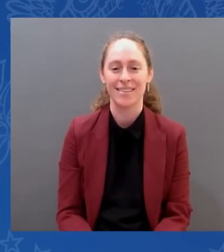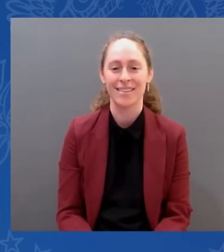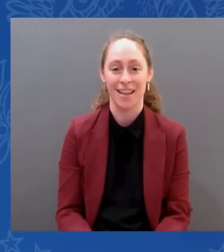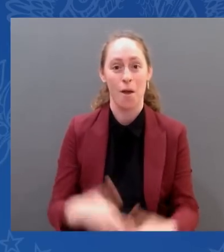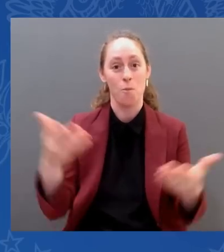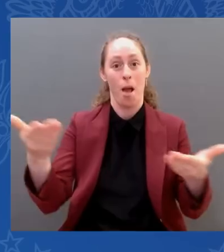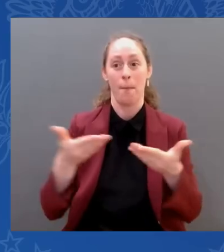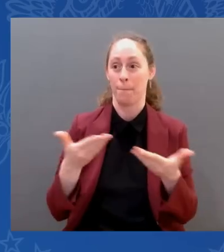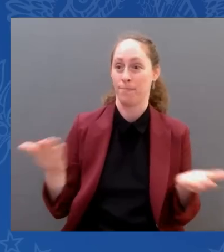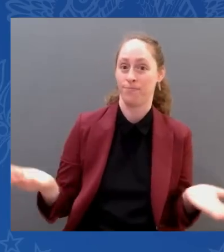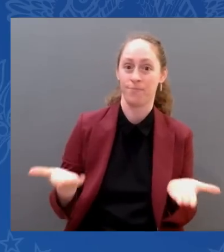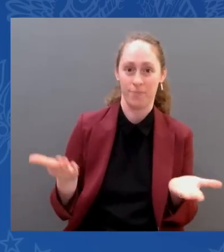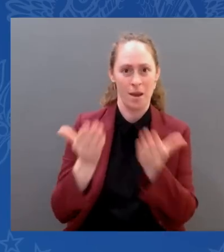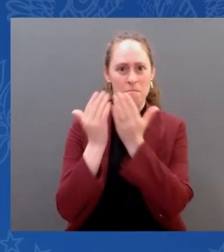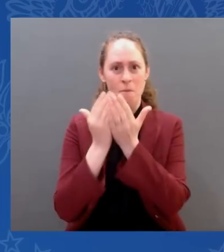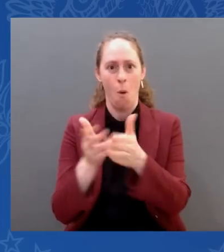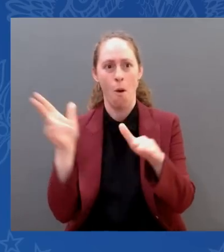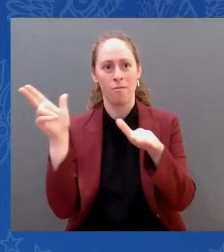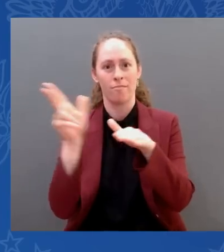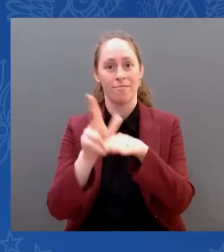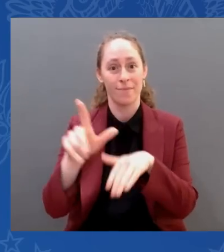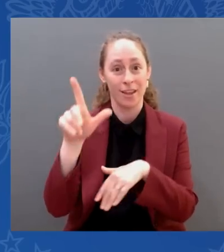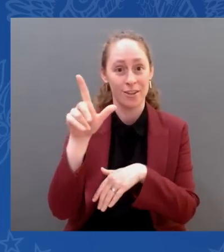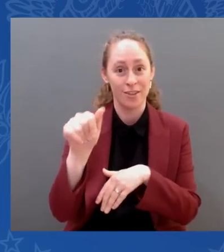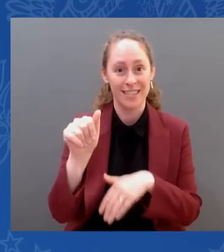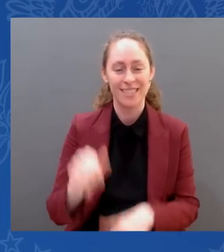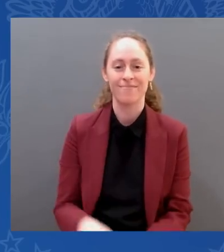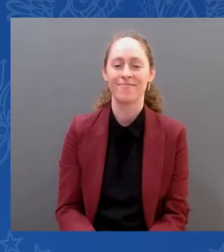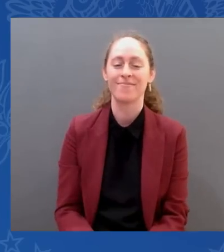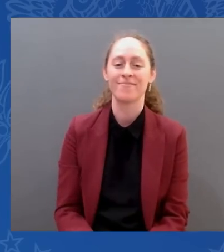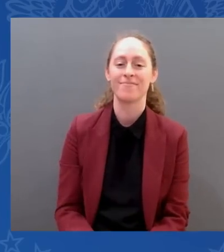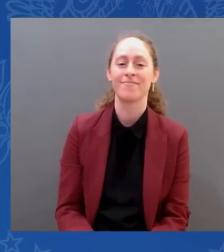My name is Sal DiCostanzo, and it is my great privilege